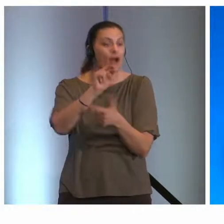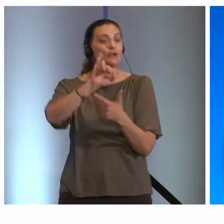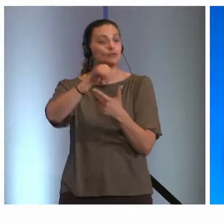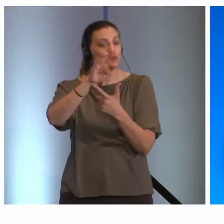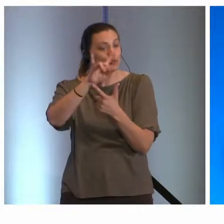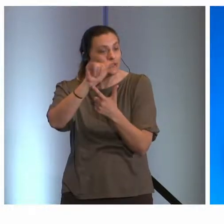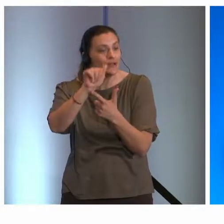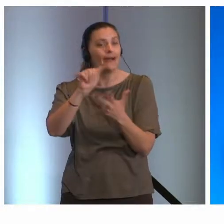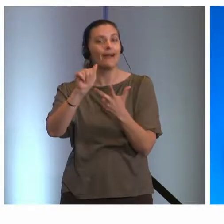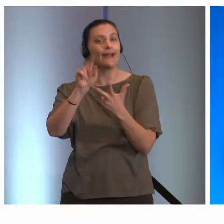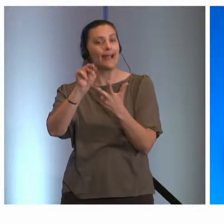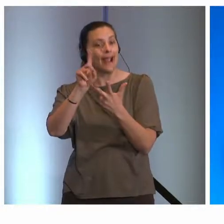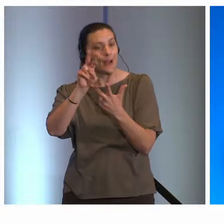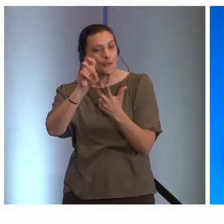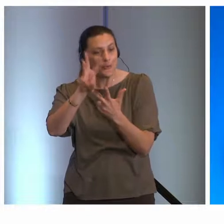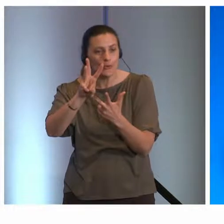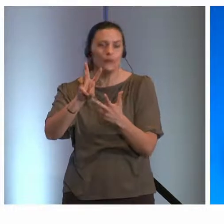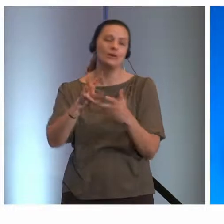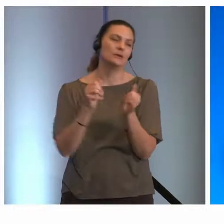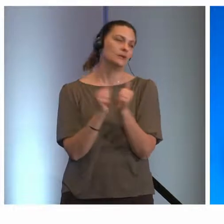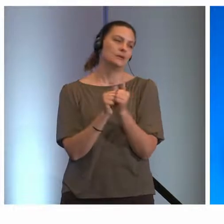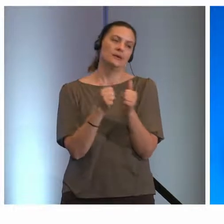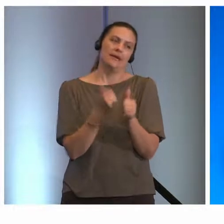thank Sandy and her team Sean, Julia, Andrew, and all the CSUN